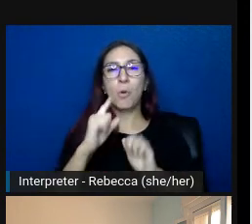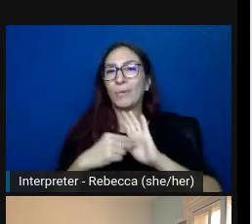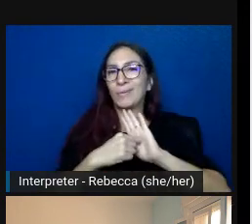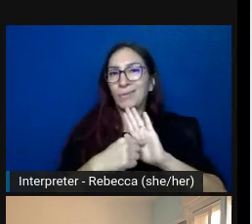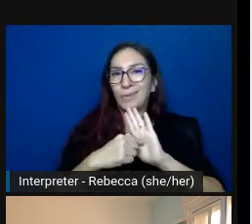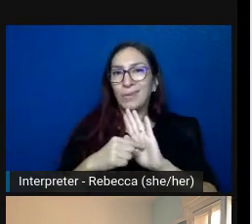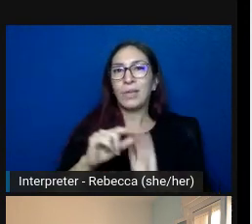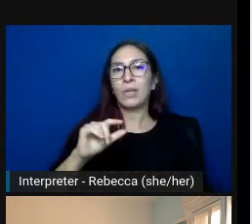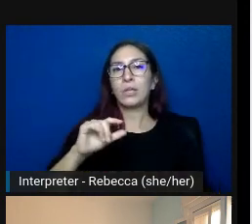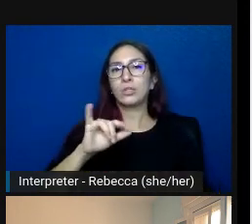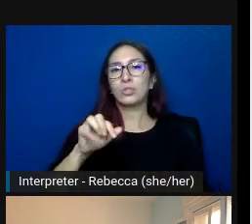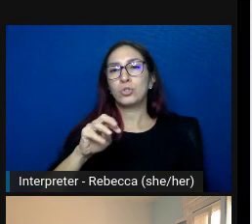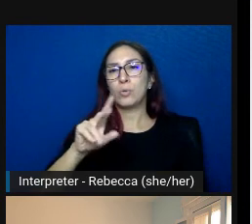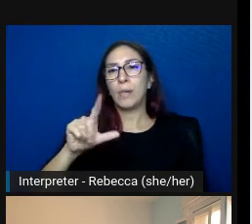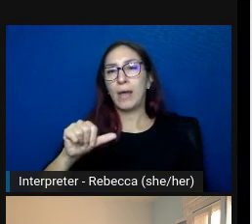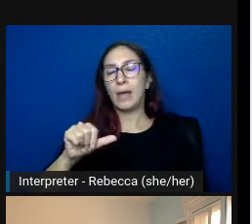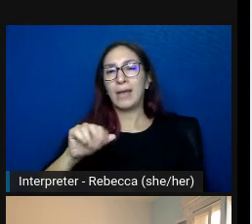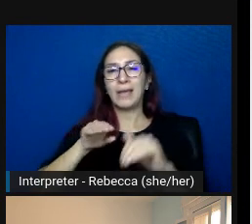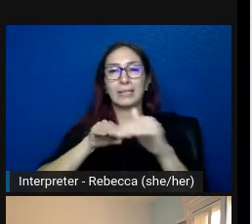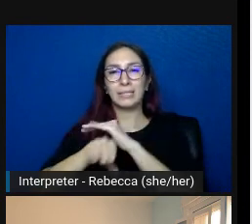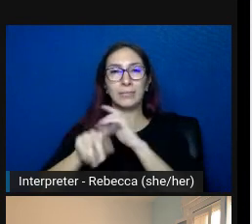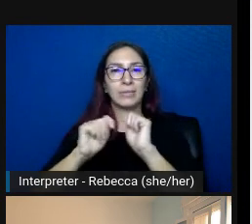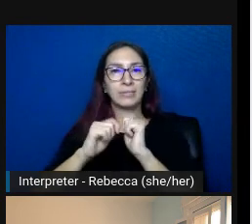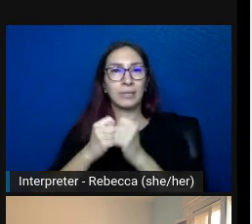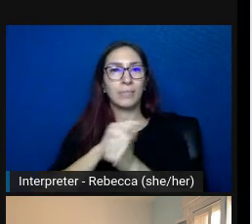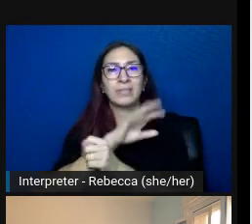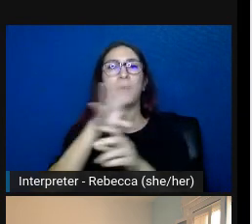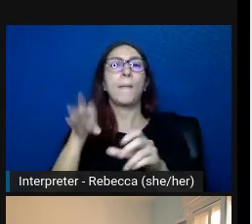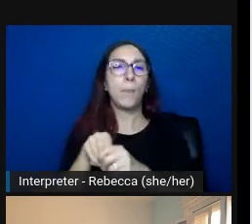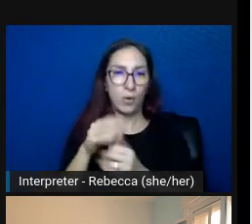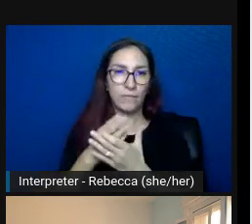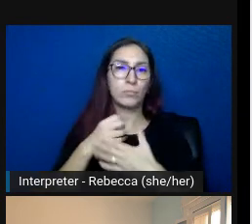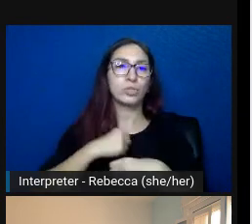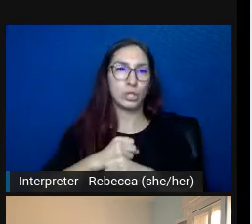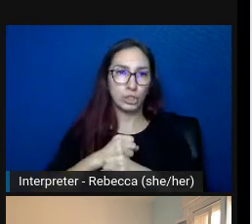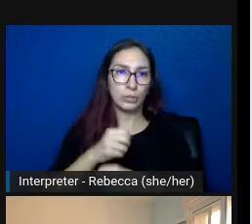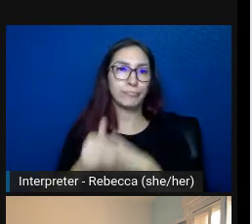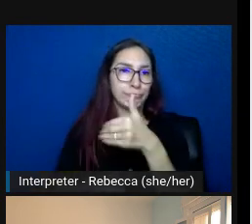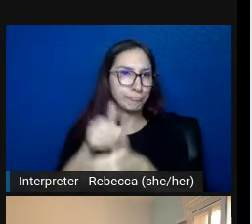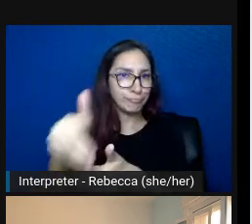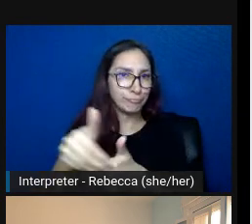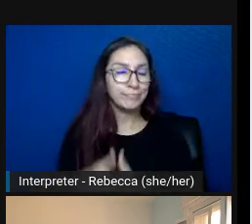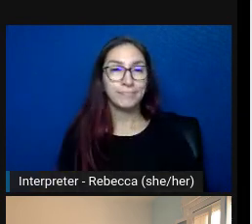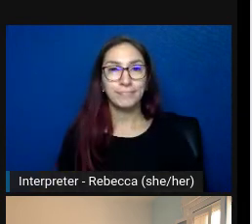of the production department.